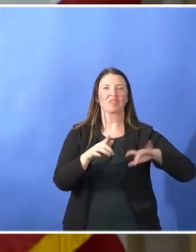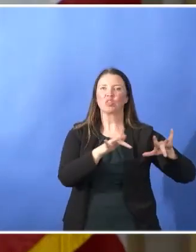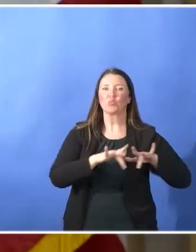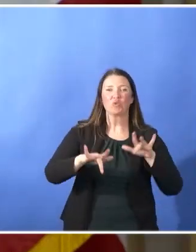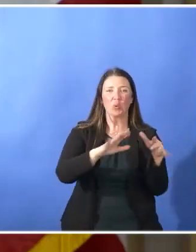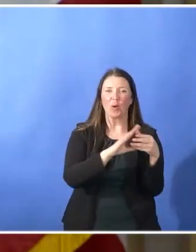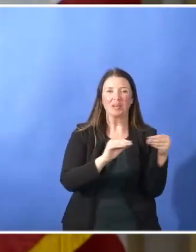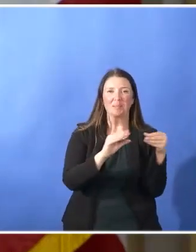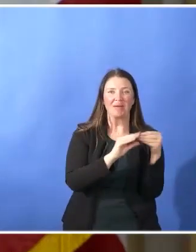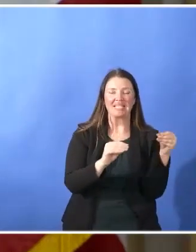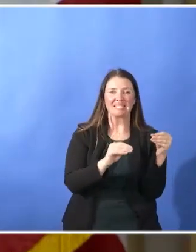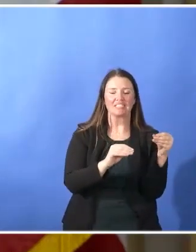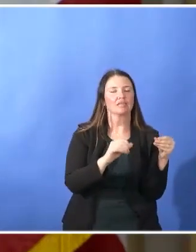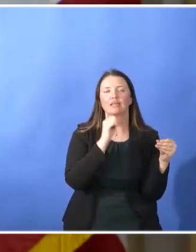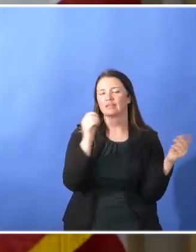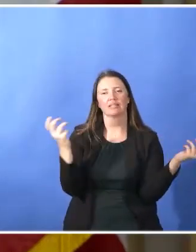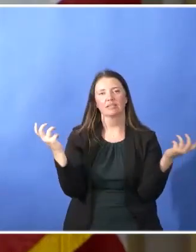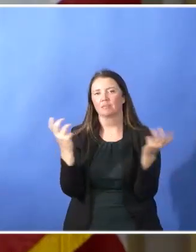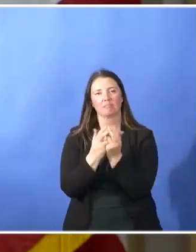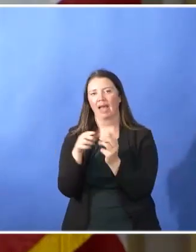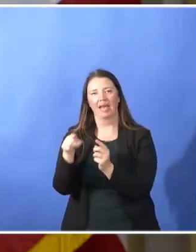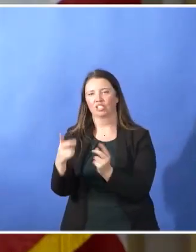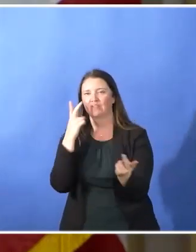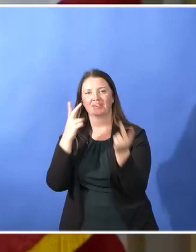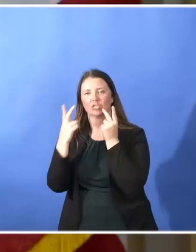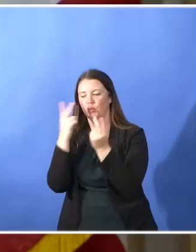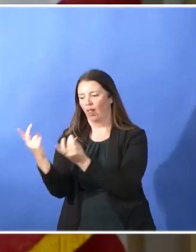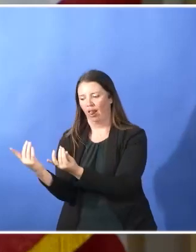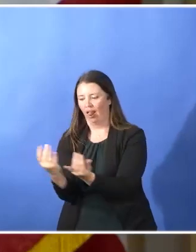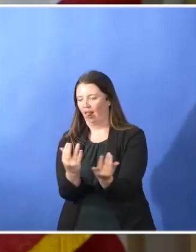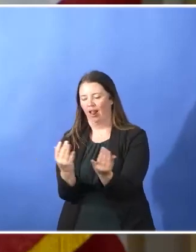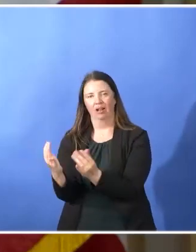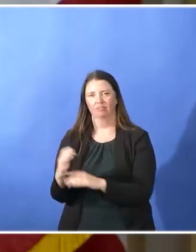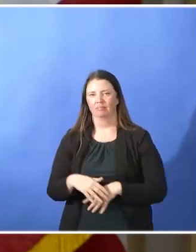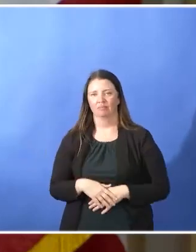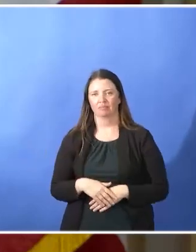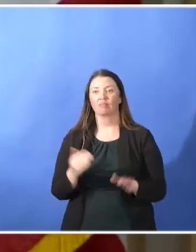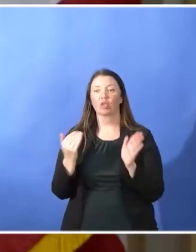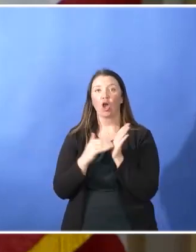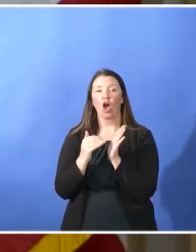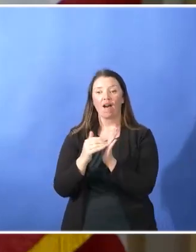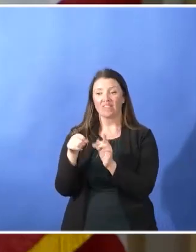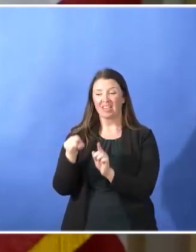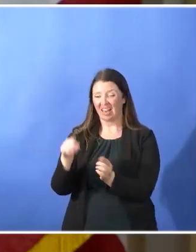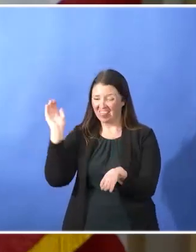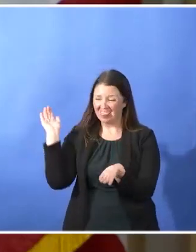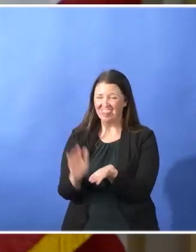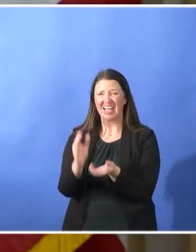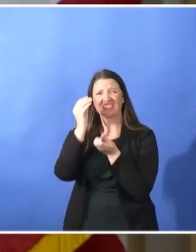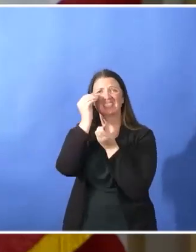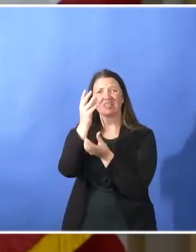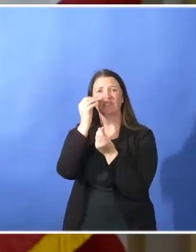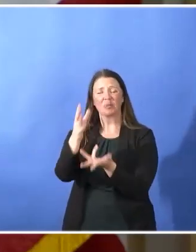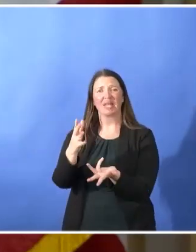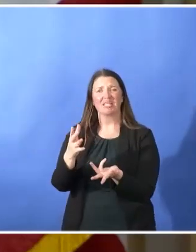IT OFTEN CONTAINS LESS INFORMATION AND HAS RESULTED IN PROBLEMS, ESPECIALLY WHEN IT COMES TO PEOPLE WITH DISABILITIES WHO MAY BE UNIQUELY VULNERABLE IN DISASTER